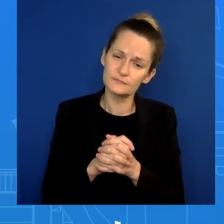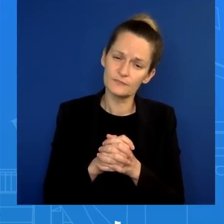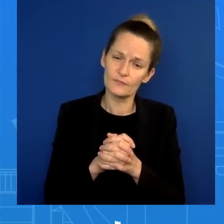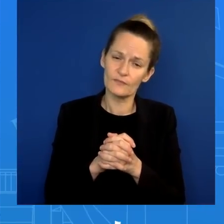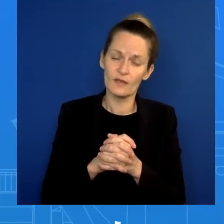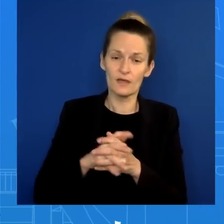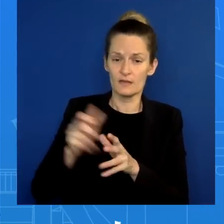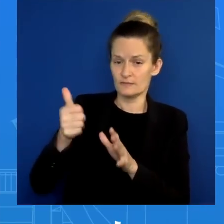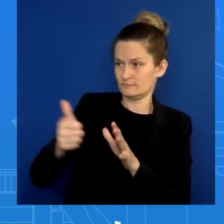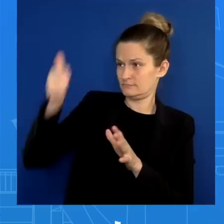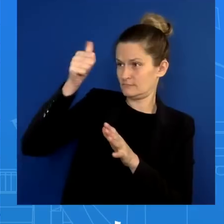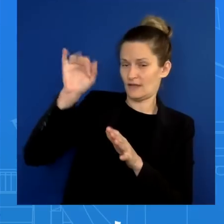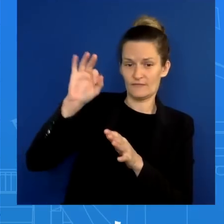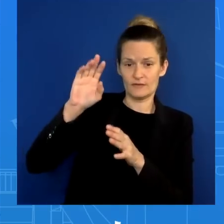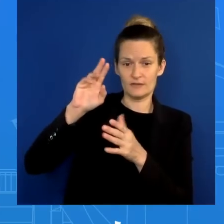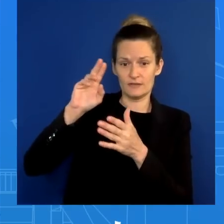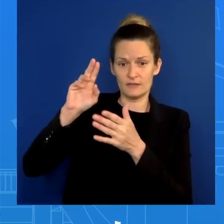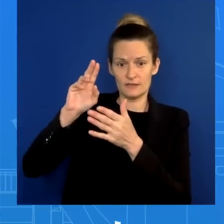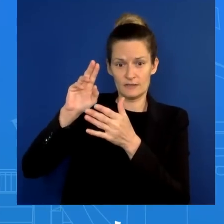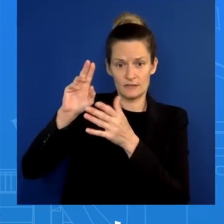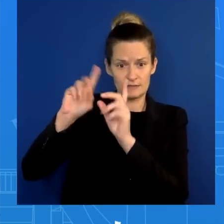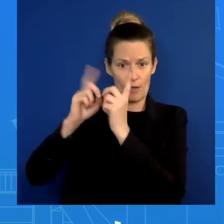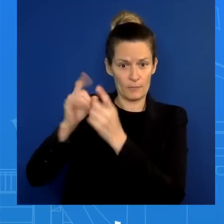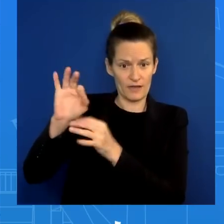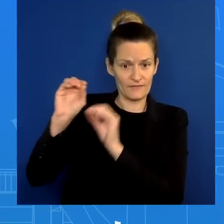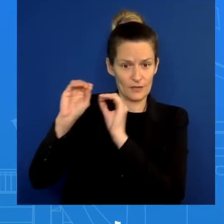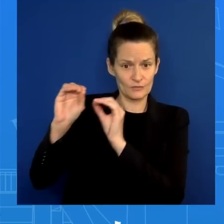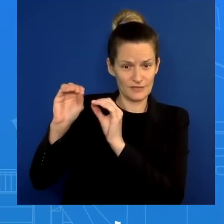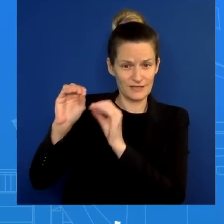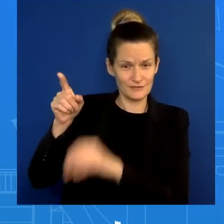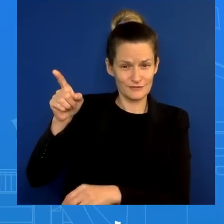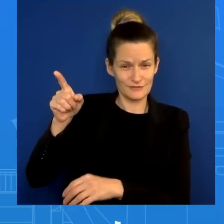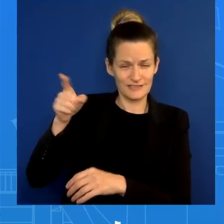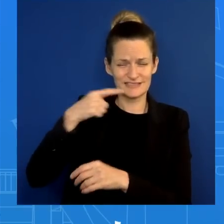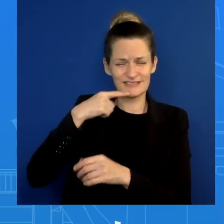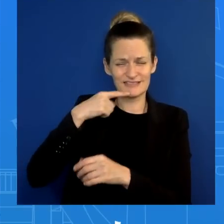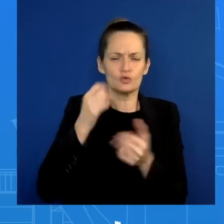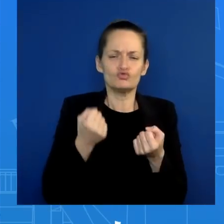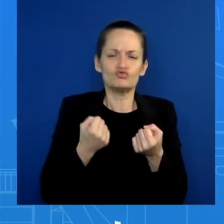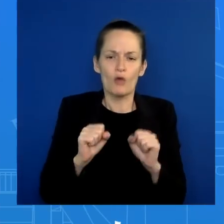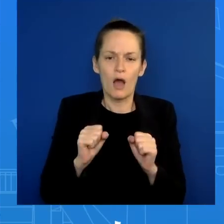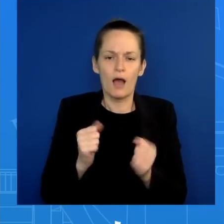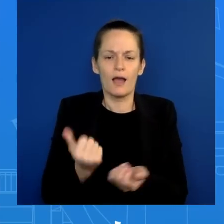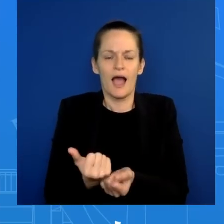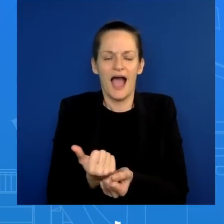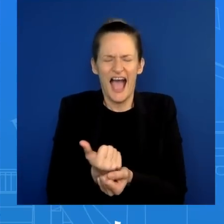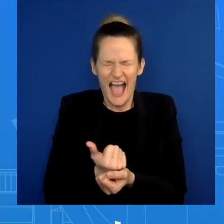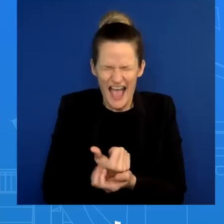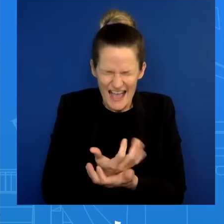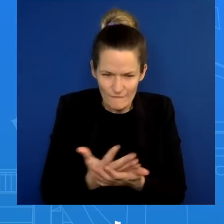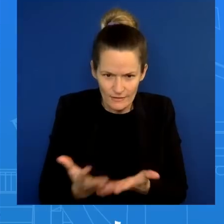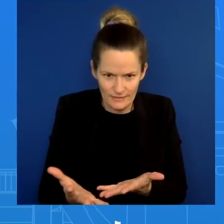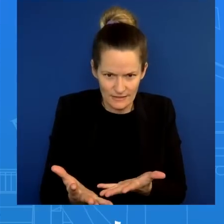can to make this as simple as possible so that. It doesn't become a bureaucratic headache.